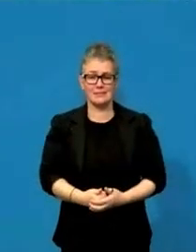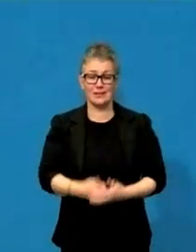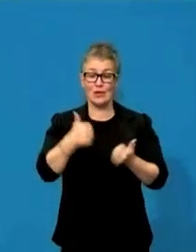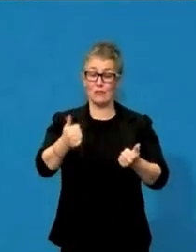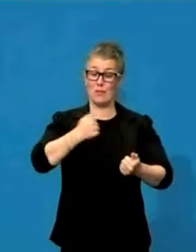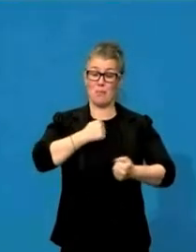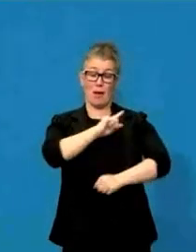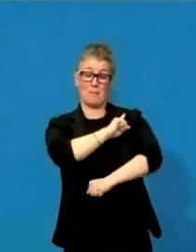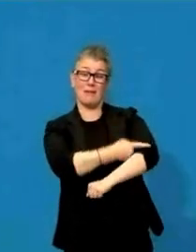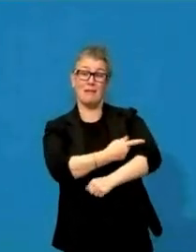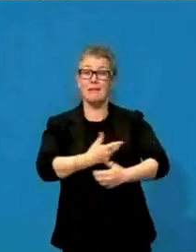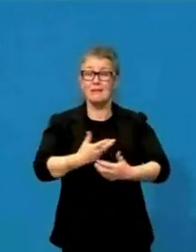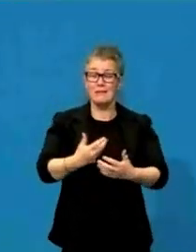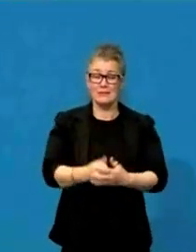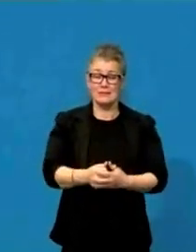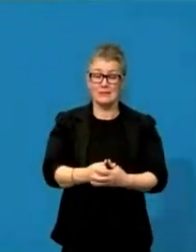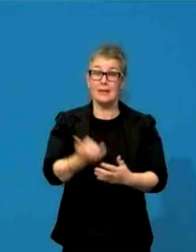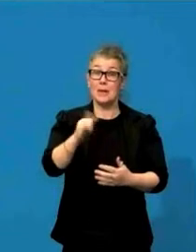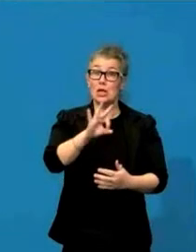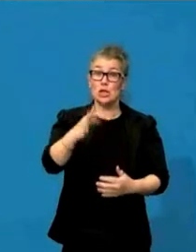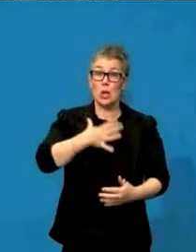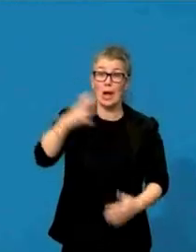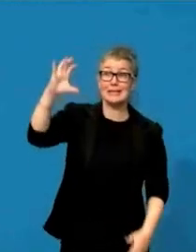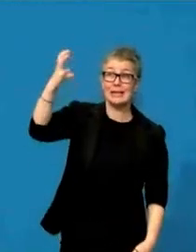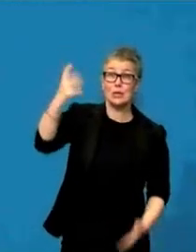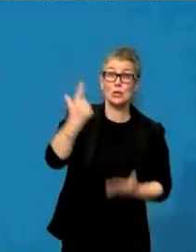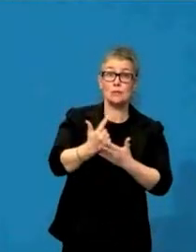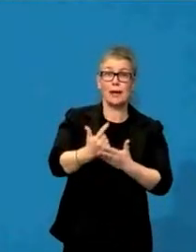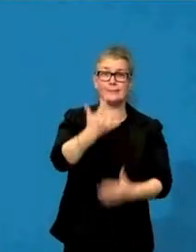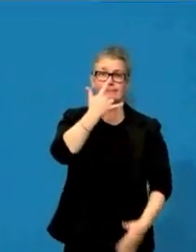And if you don't like the sun too much, that's your bad luck.